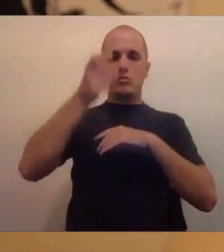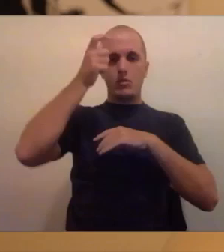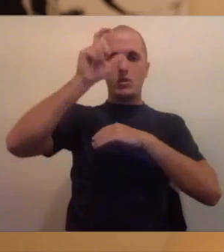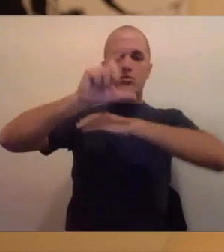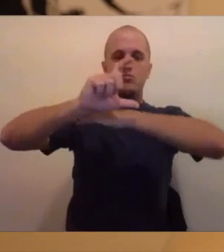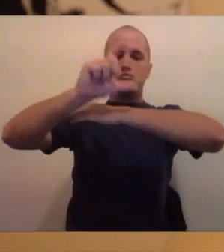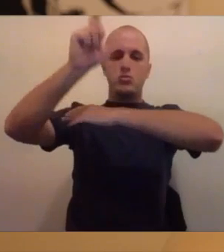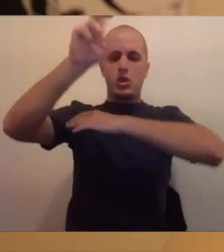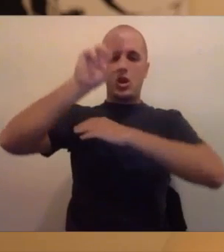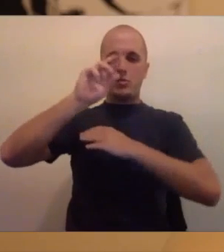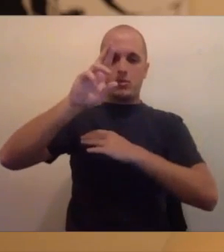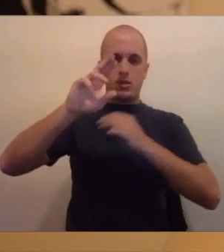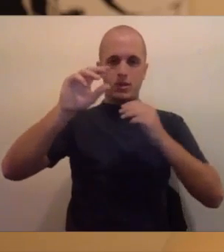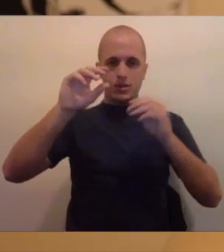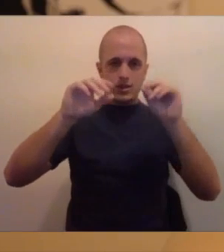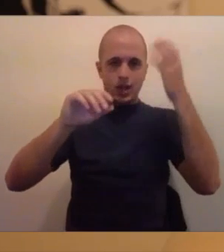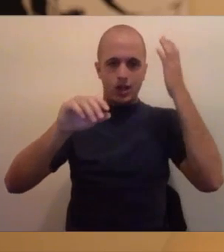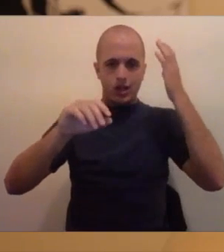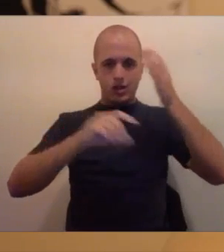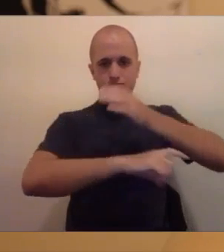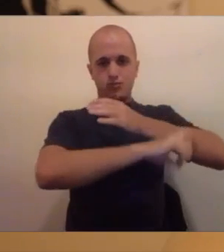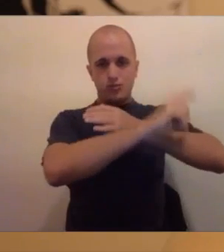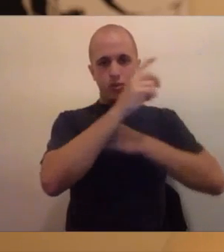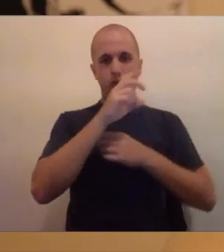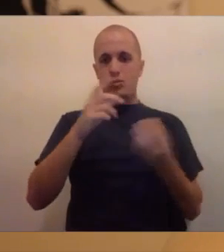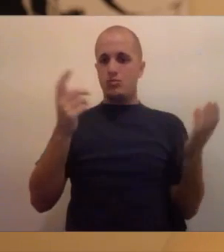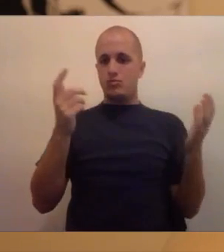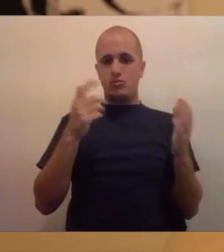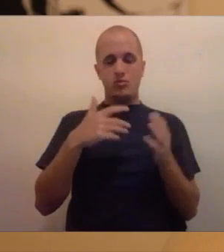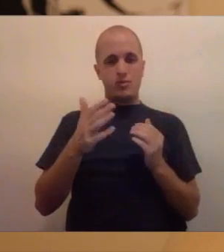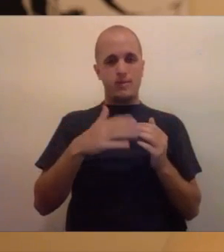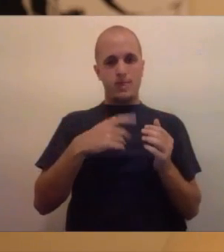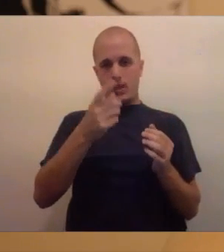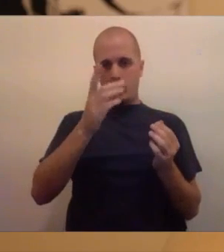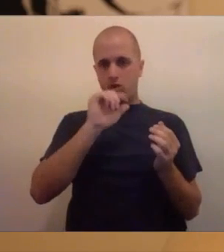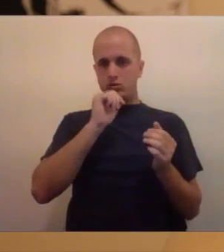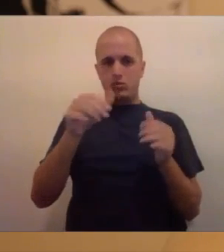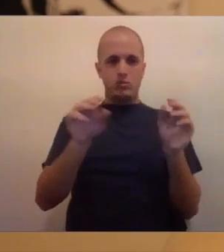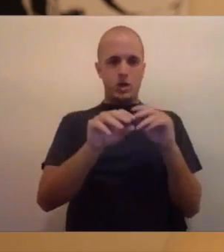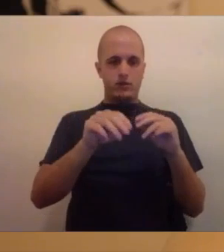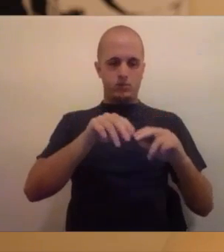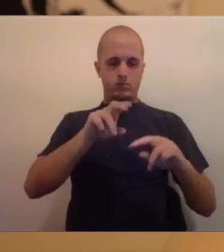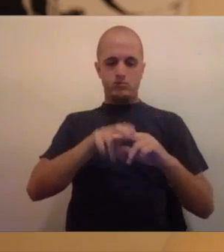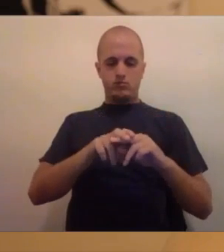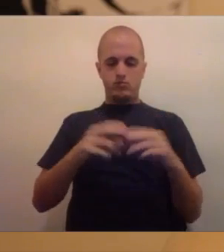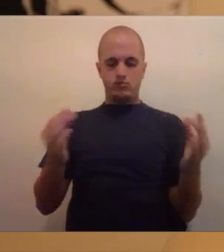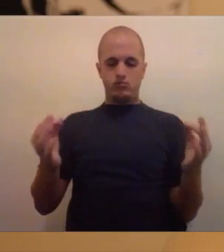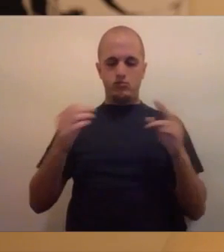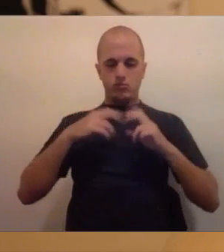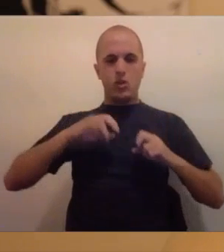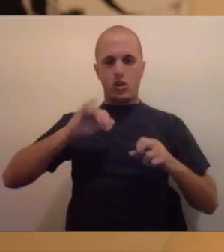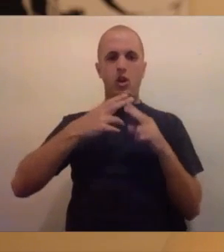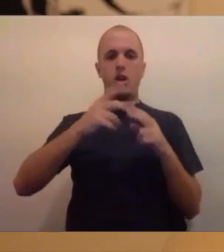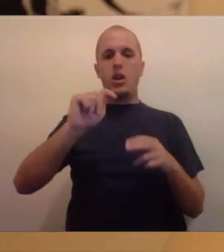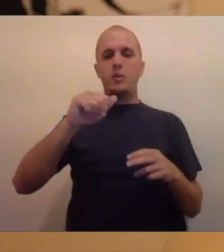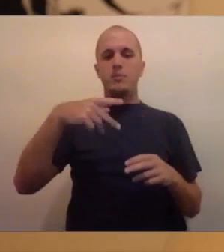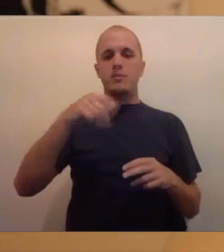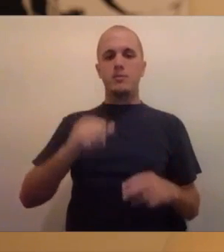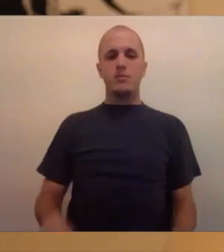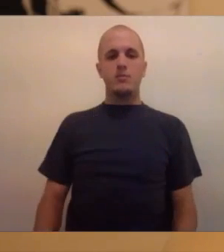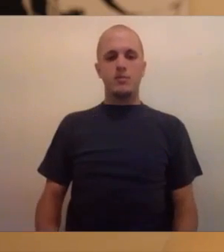the moonlit night, or you can sit under the sunshine, and in one posture. You don't move.